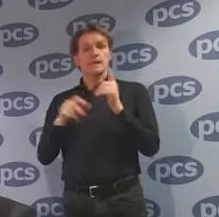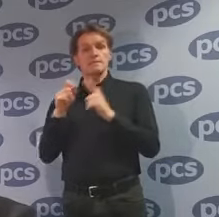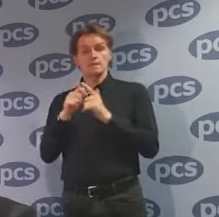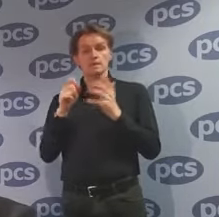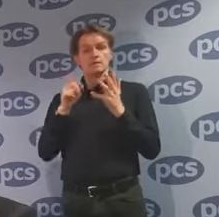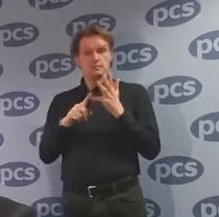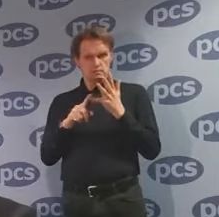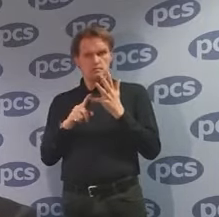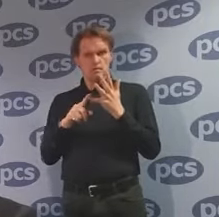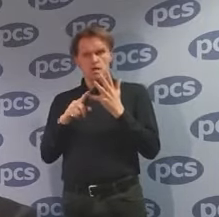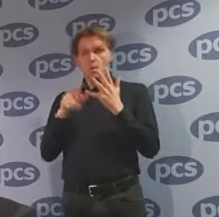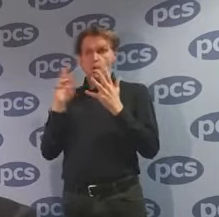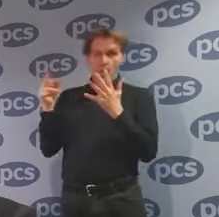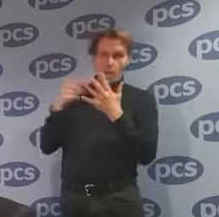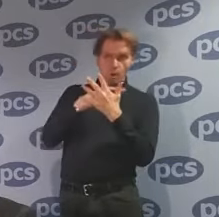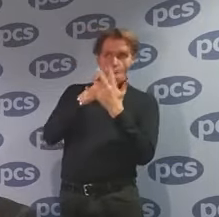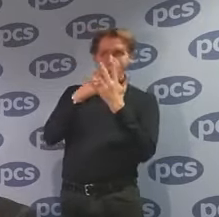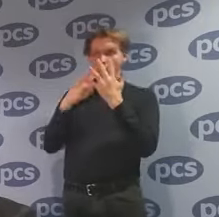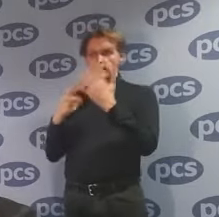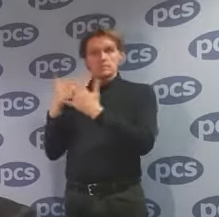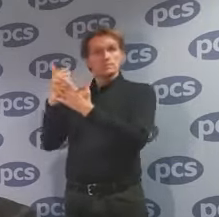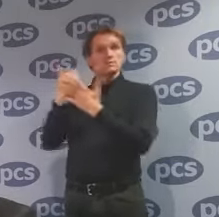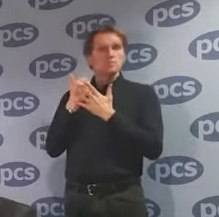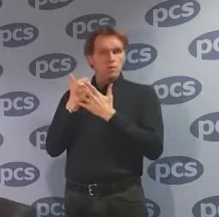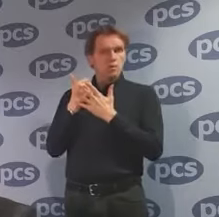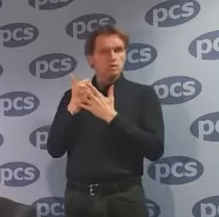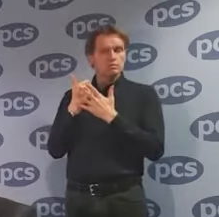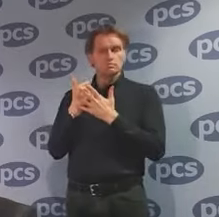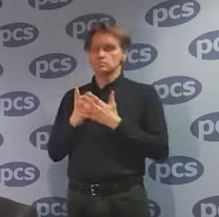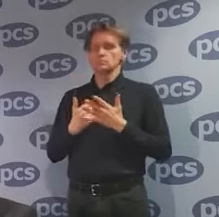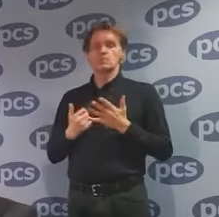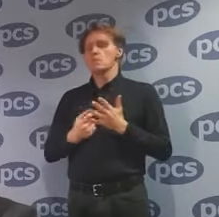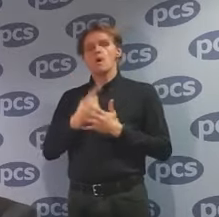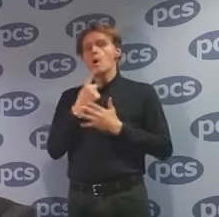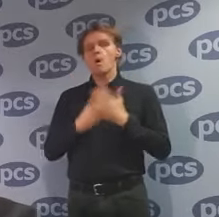that support is shown not just nationally but also that those parties